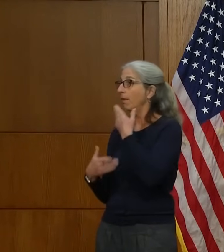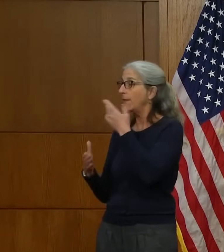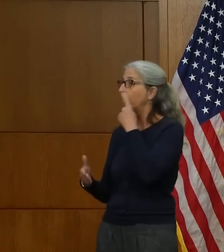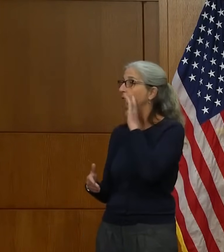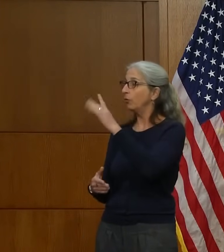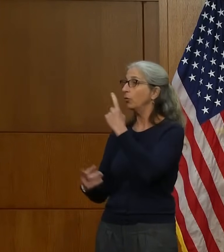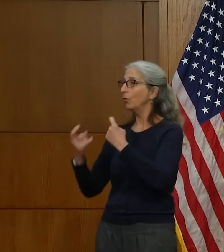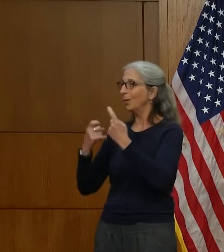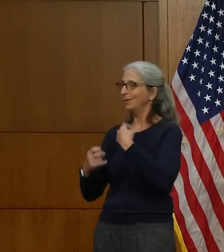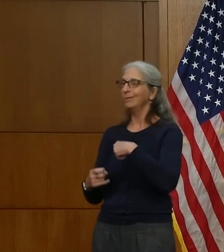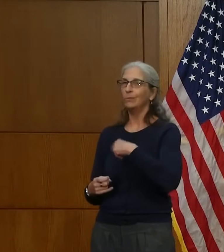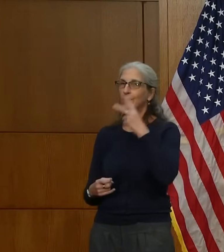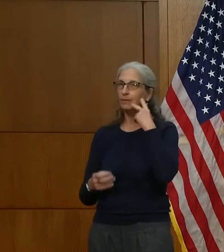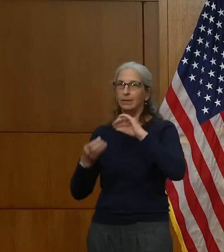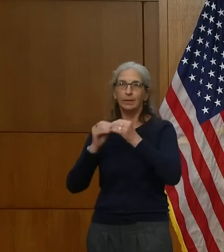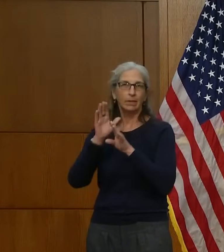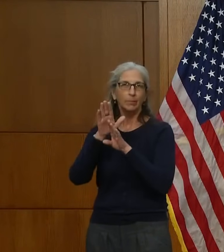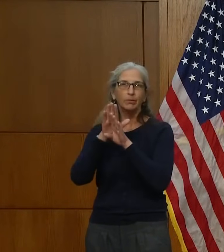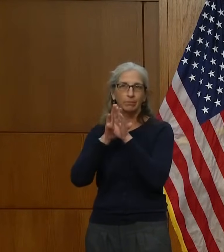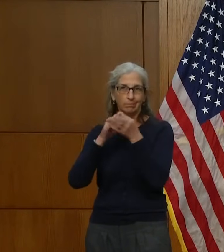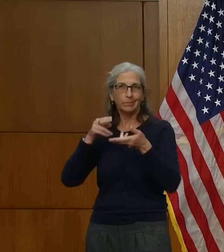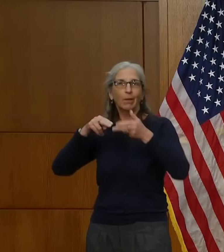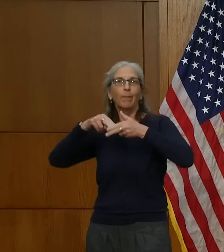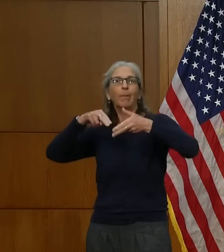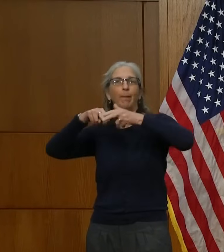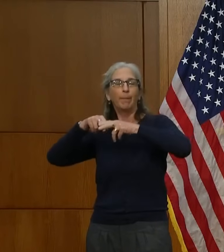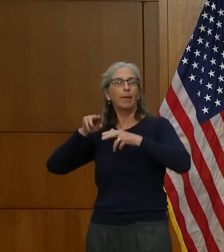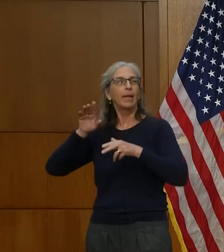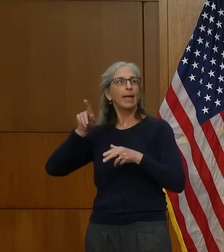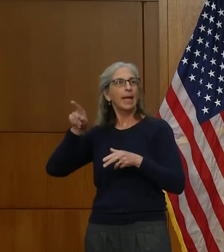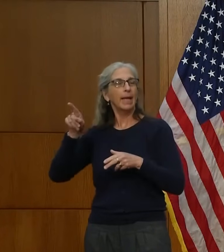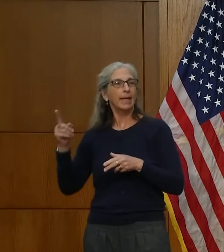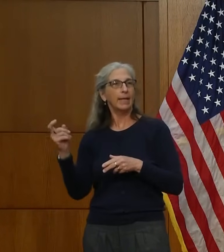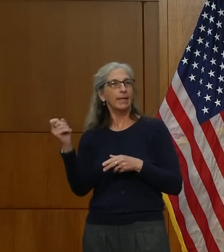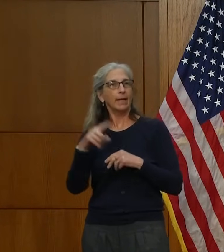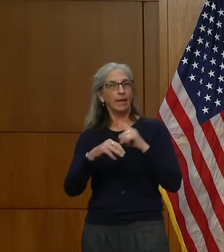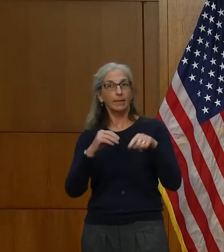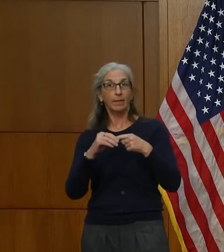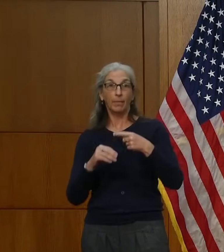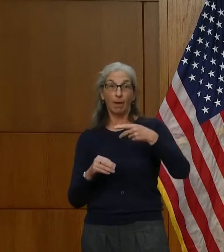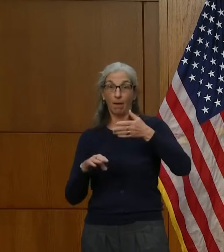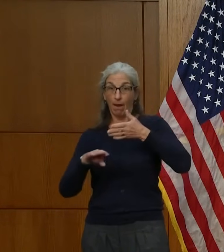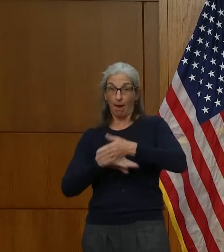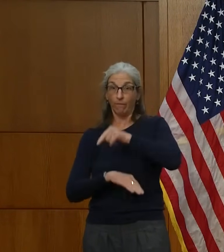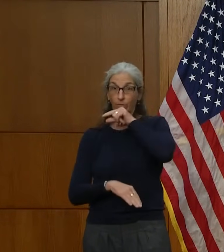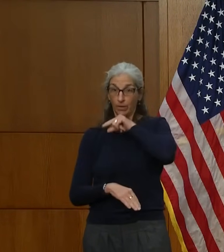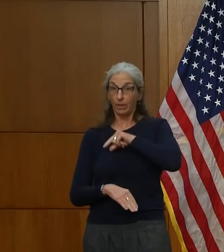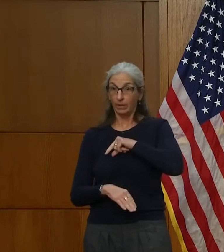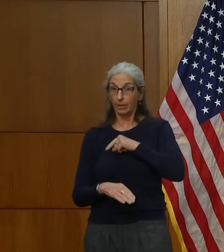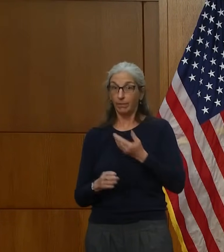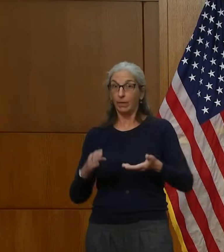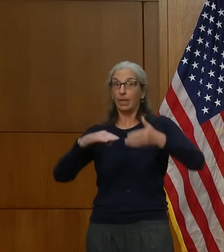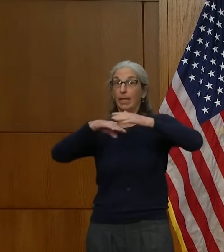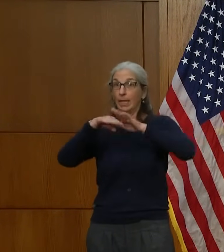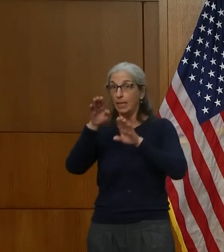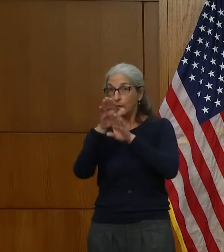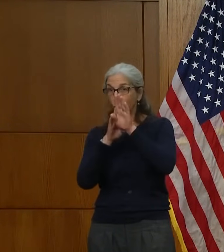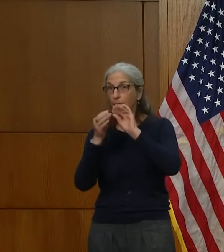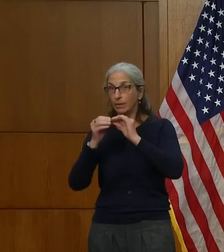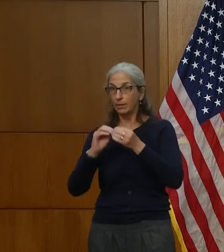THE QUESTION. THE QUESTION WAS WERE ALREADY SEEN NUMBERS THAT ARE TRENDING IN AN UNFAVORABLE